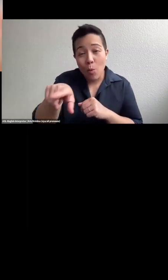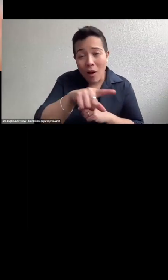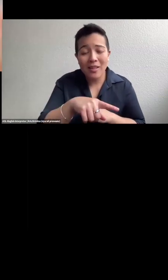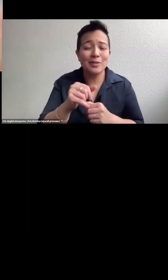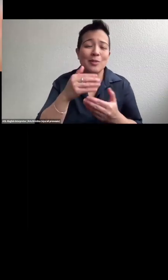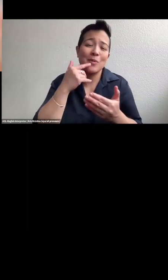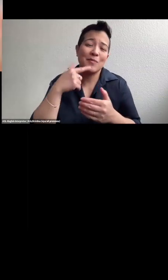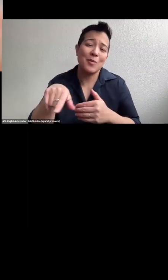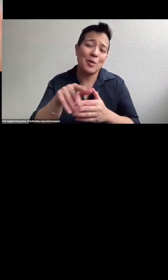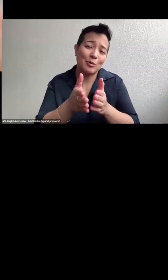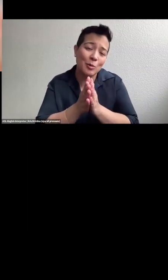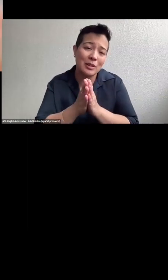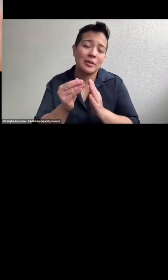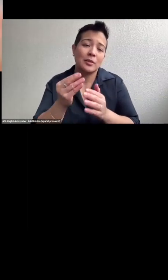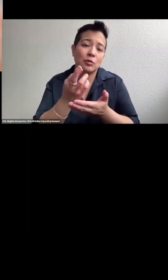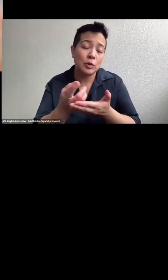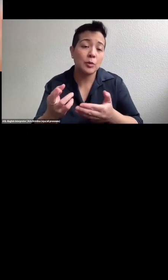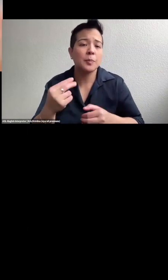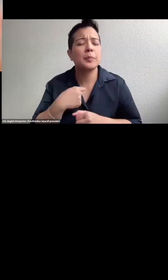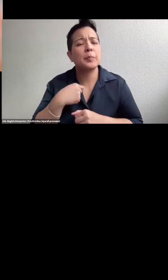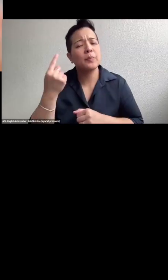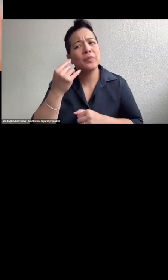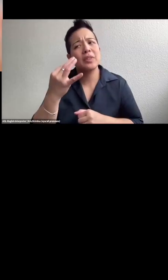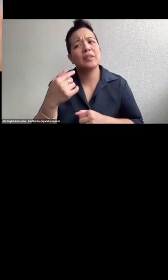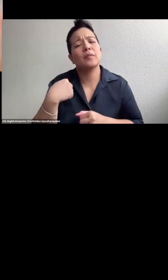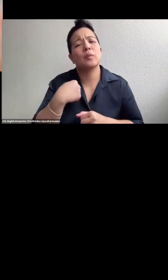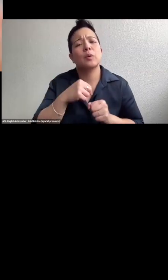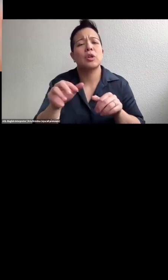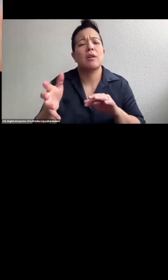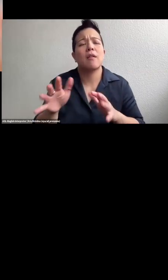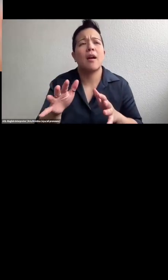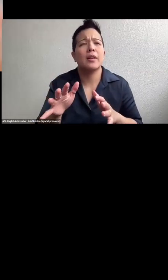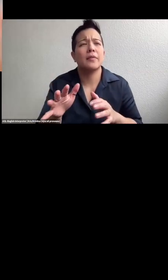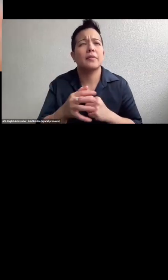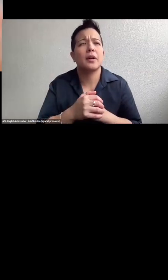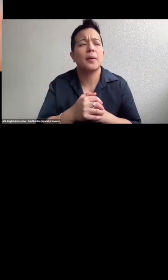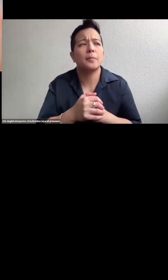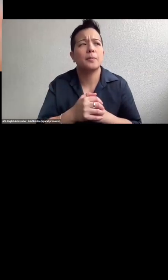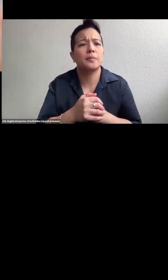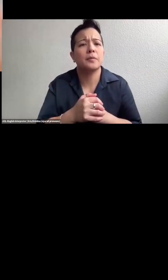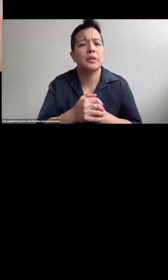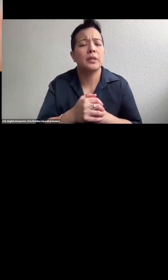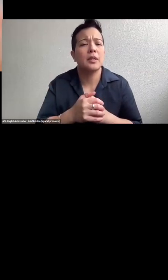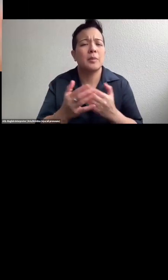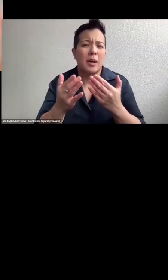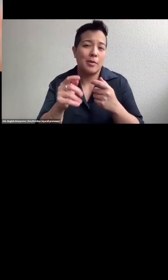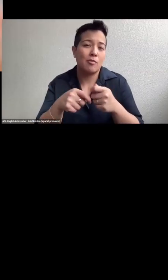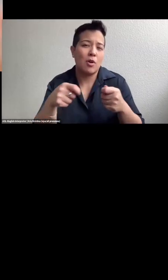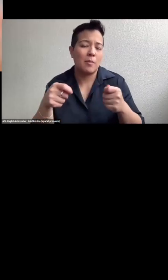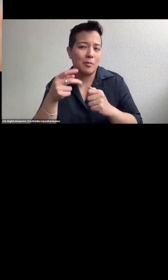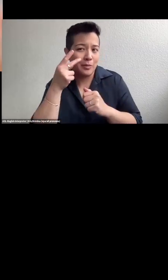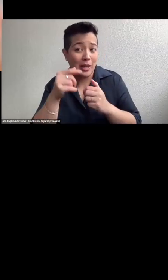requests of resources. I wondered if we could, kind of, maybe wrap up. We'll see how we do with this on this